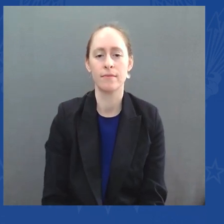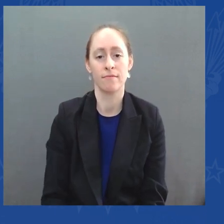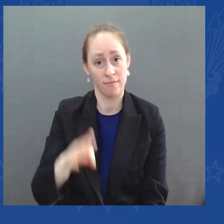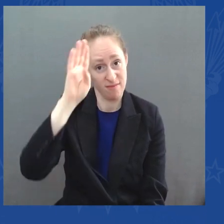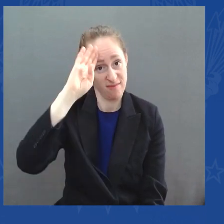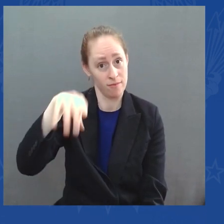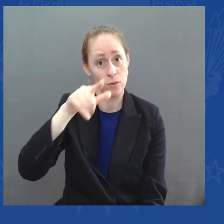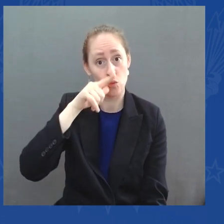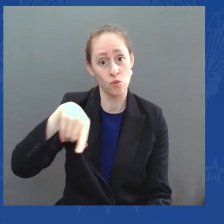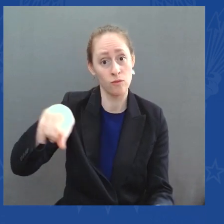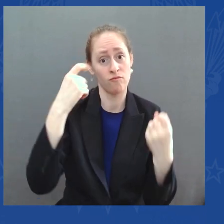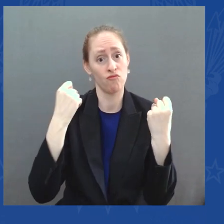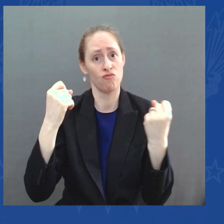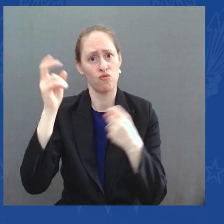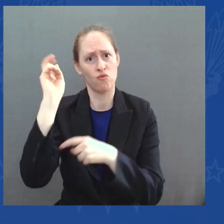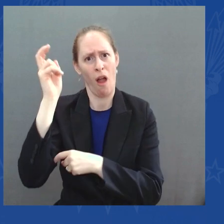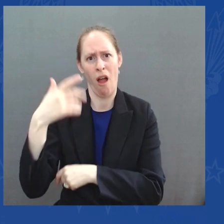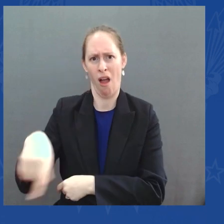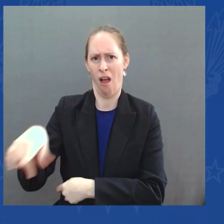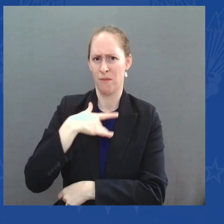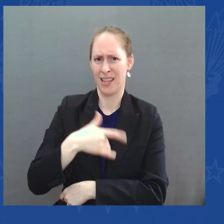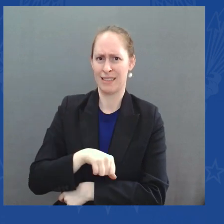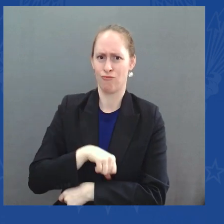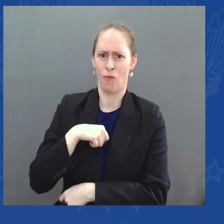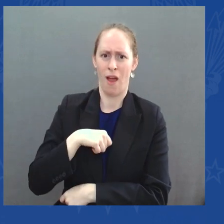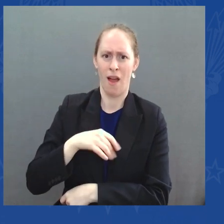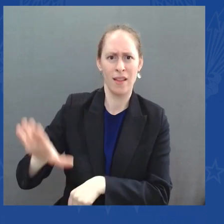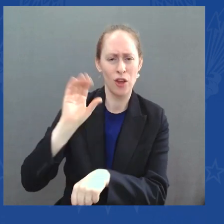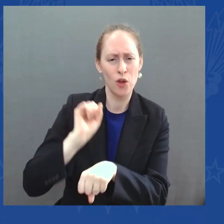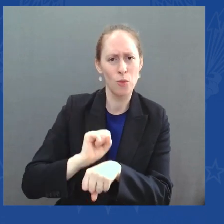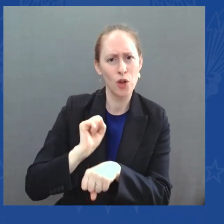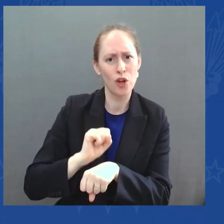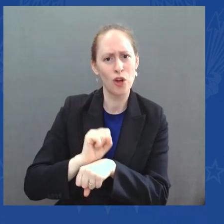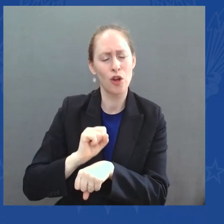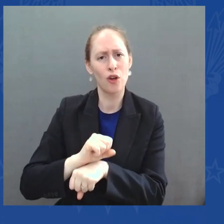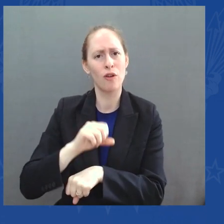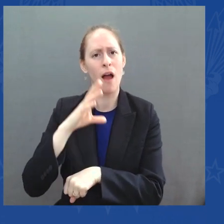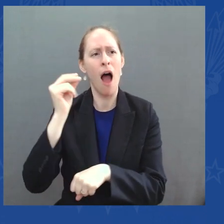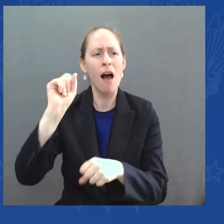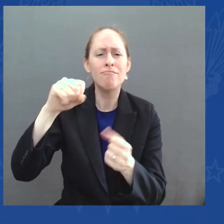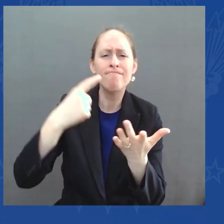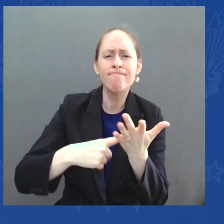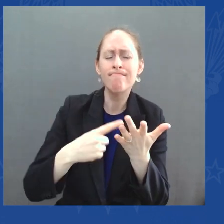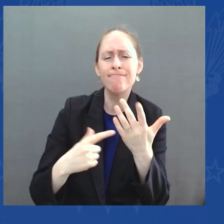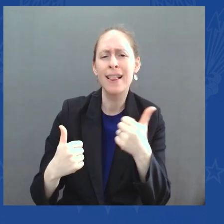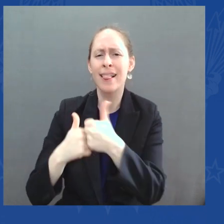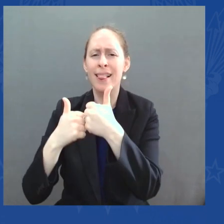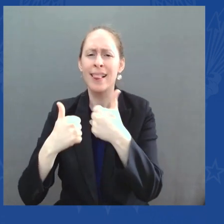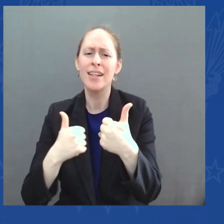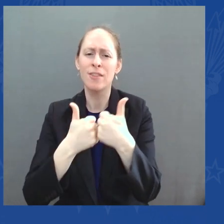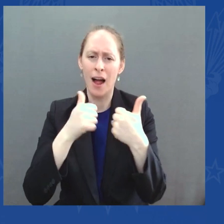Their voices have shaped the work we took up in the President's trucking action plan. And we just completed the 90 day sprint